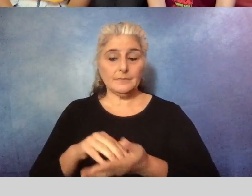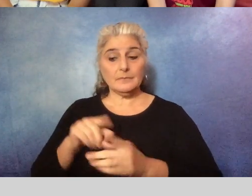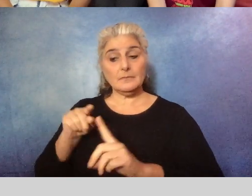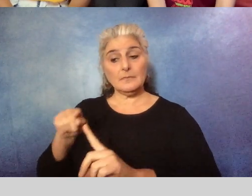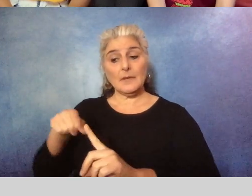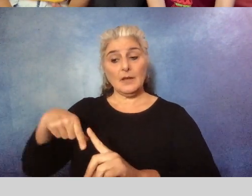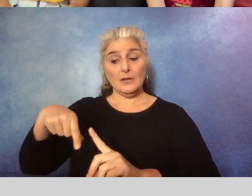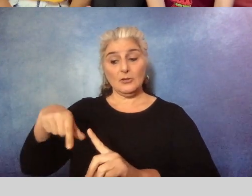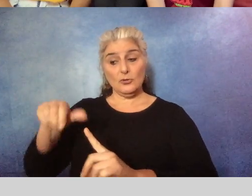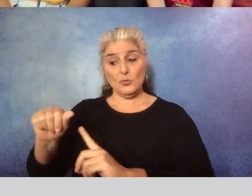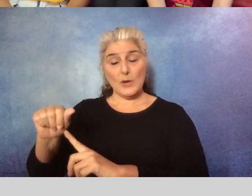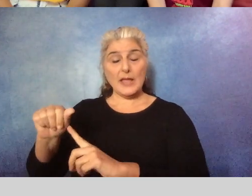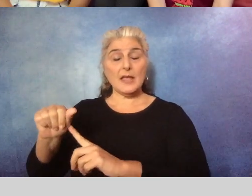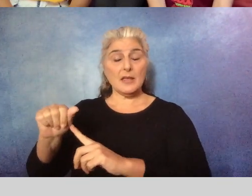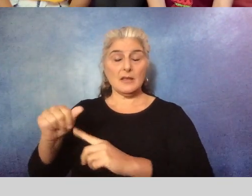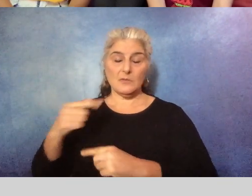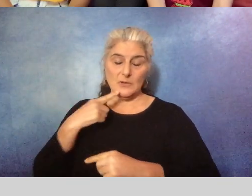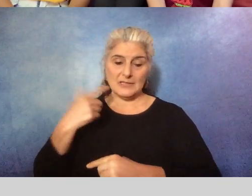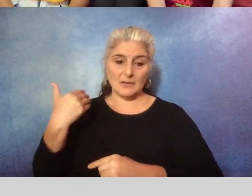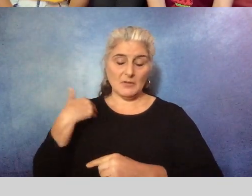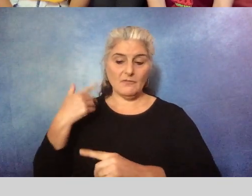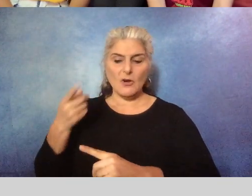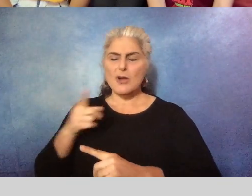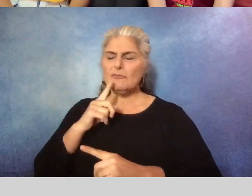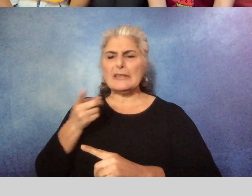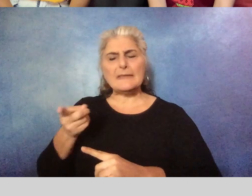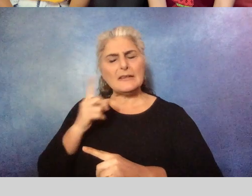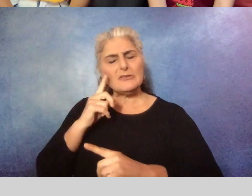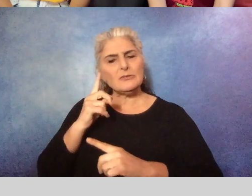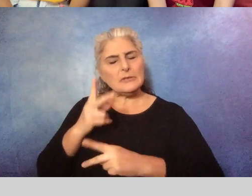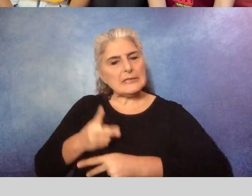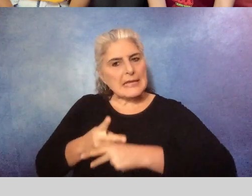In QA, as we said before, it's a very delicate stage